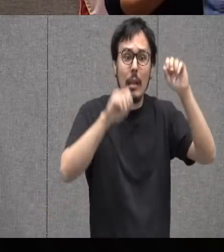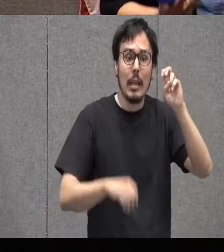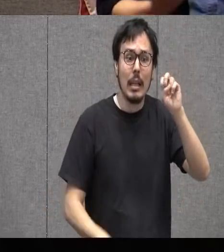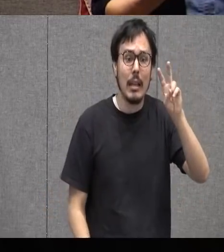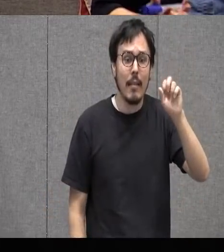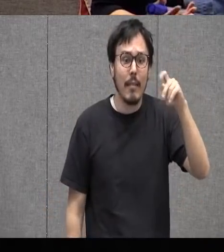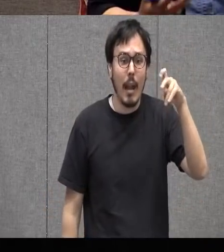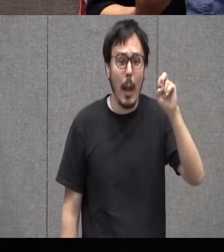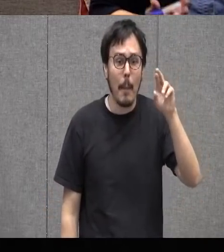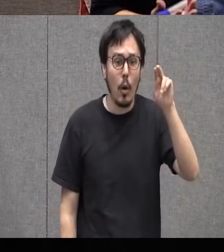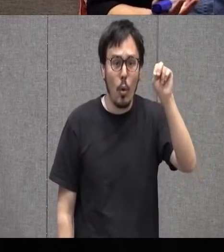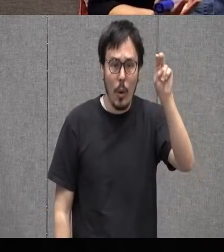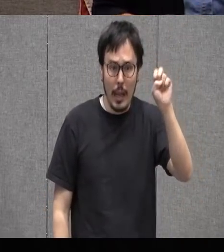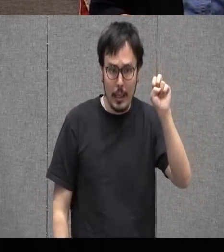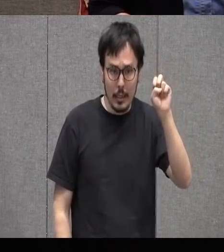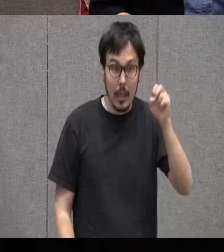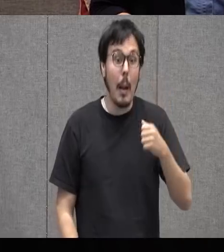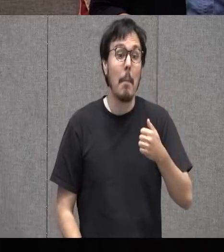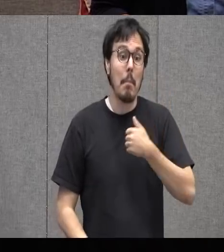did I make a new substance?